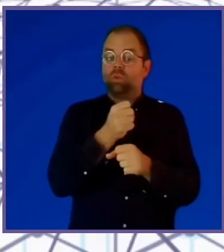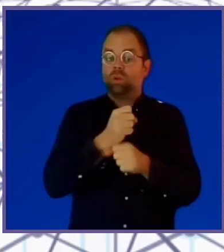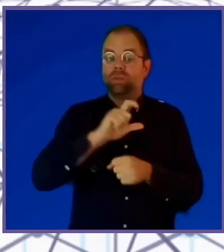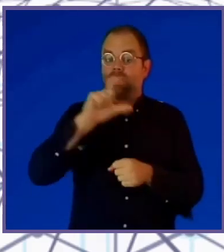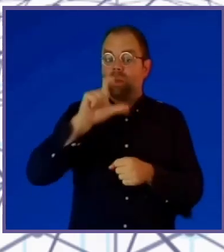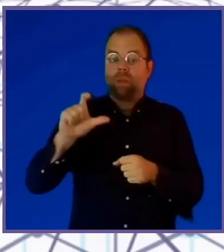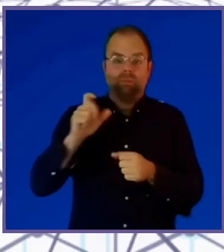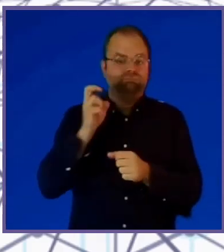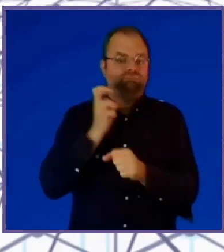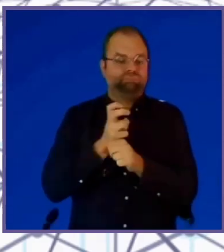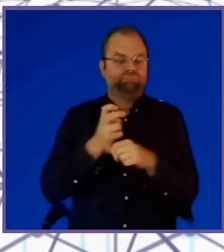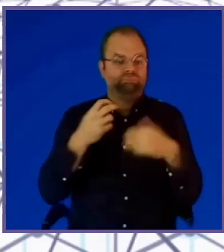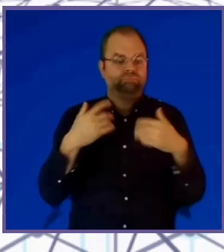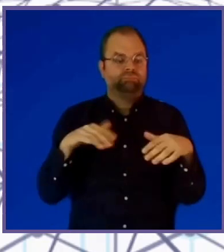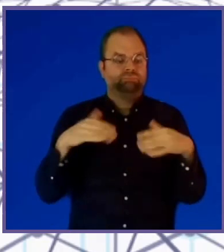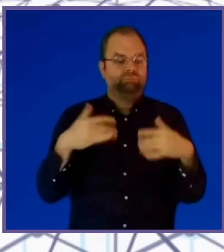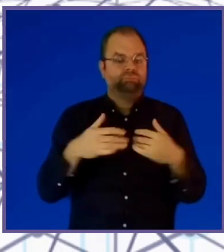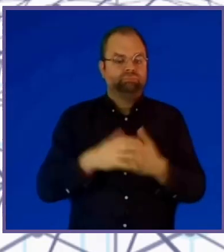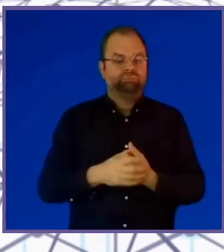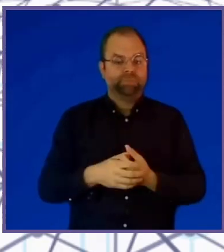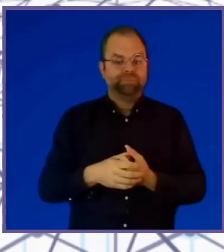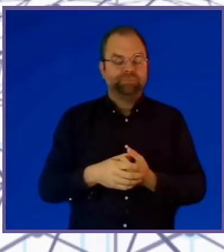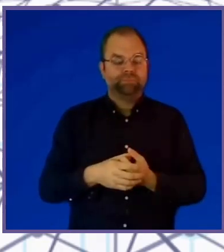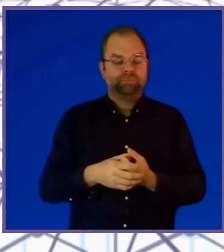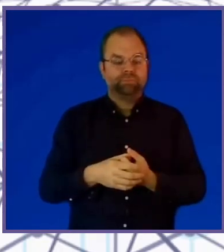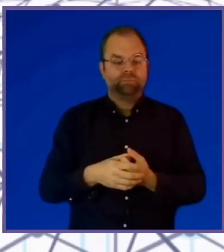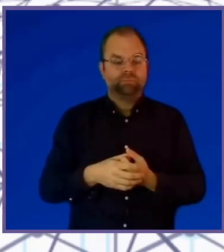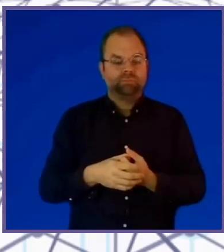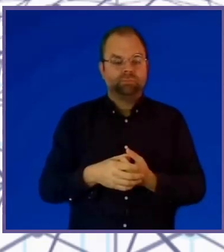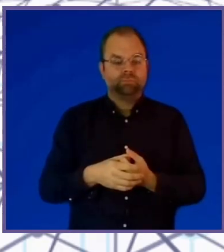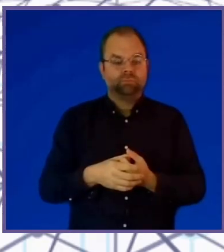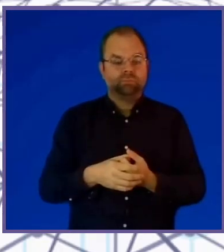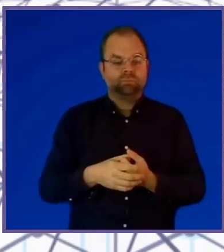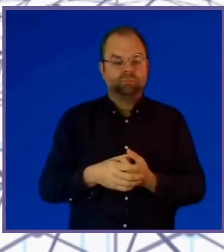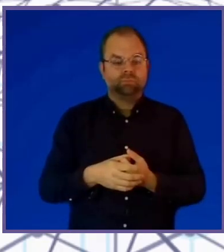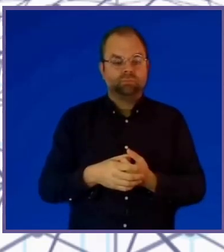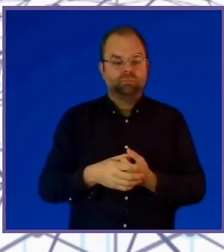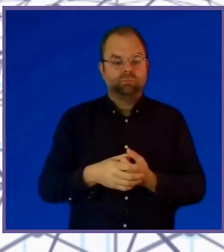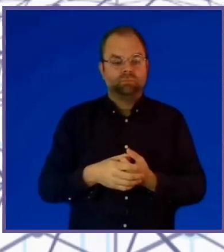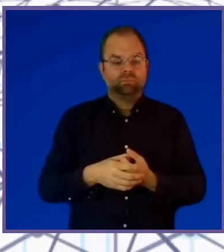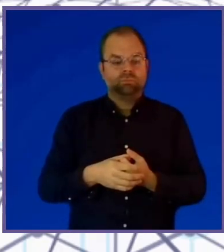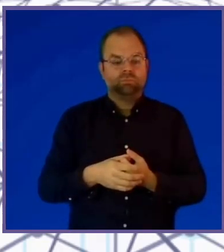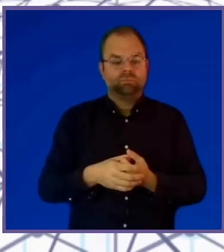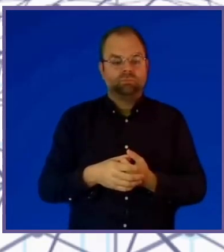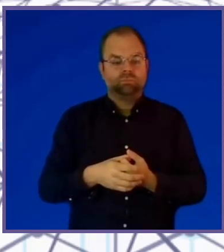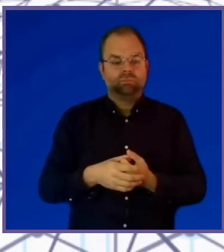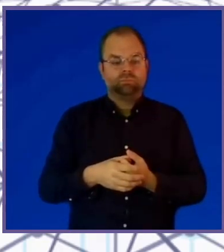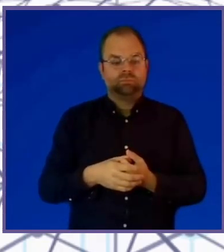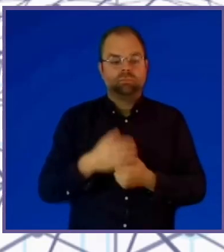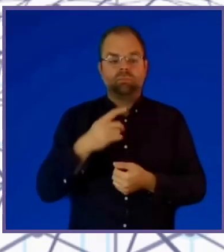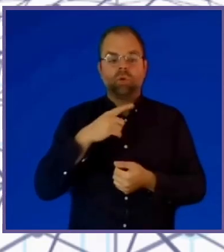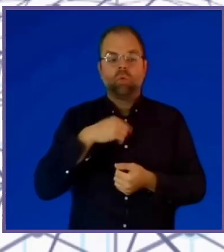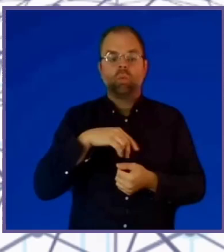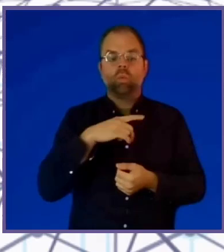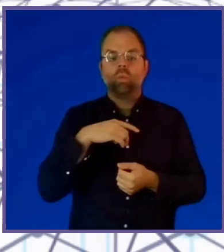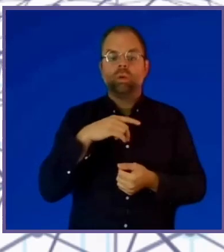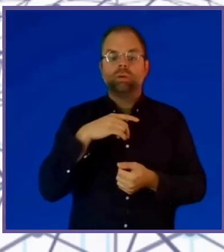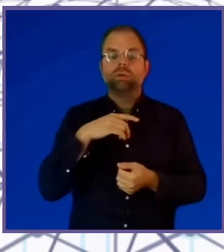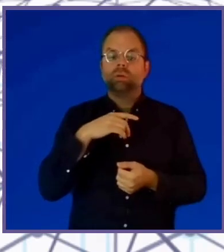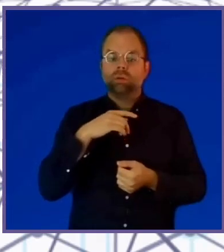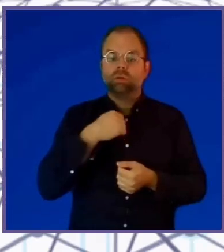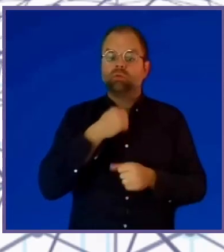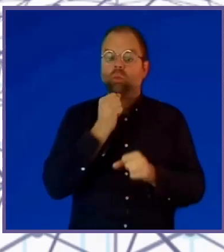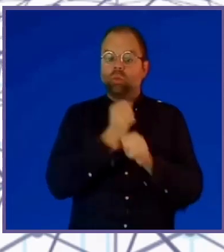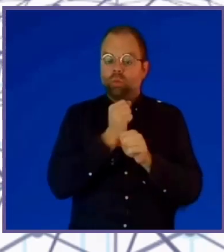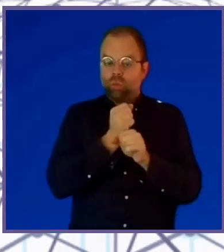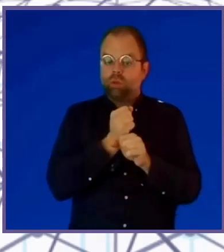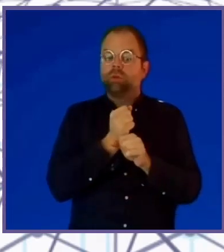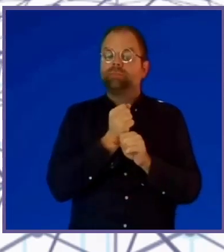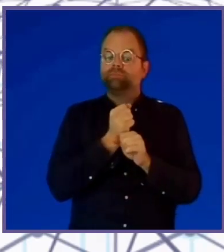which was destroyed by the earthquake up in the mountain near the China border.